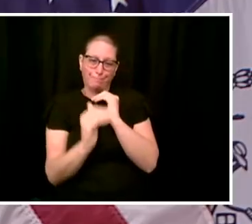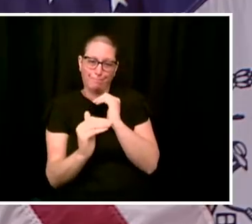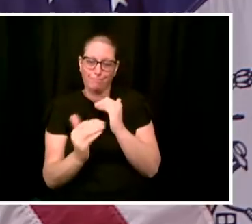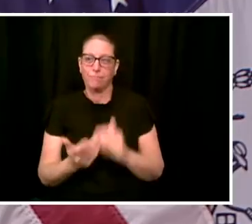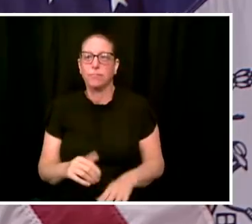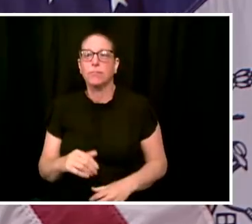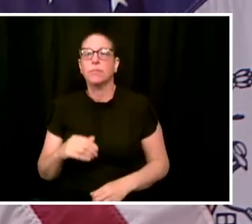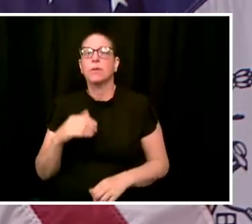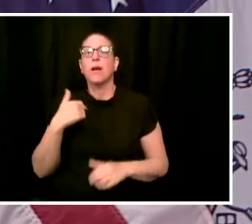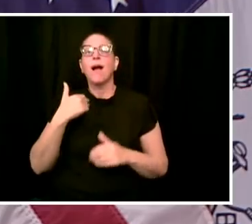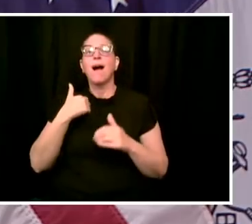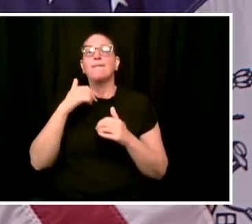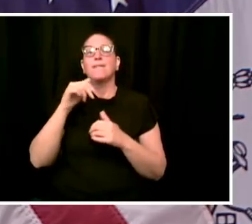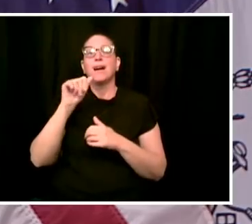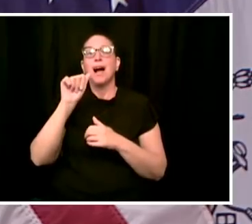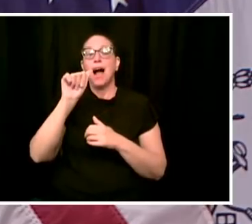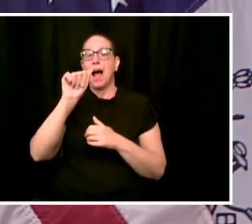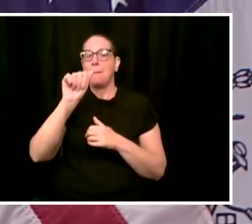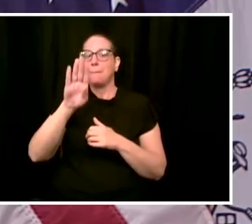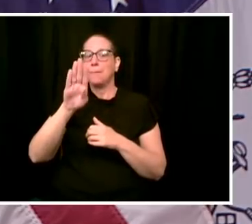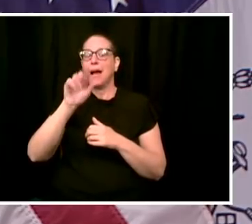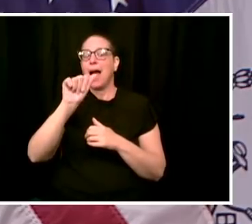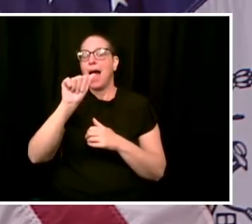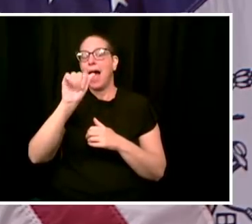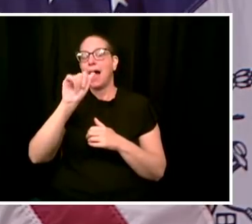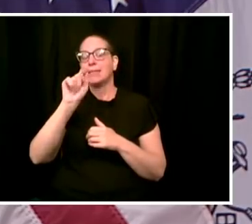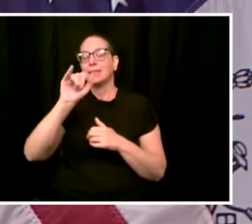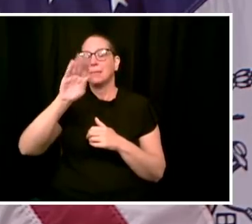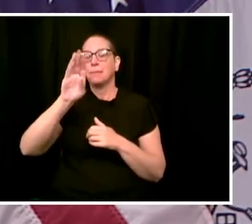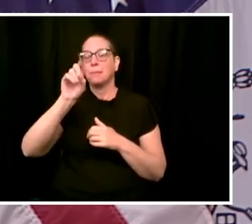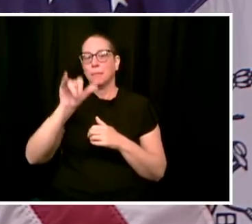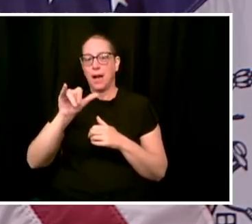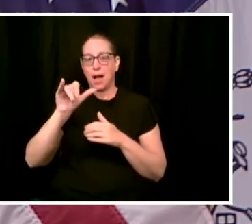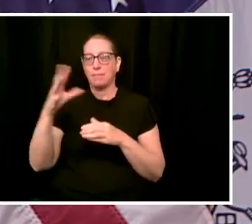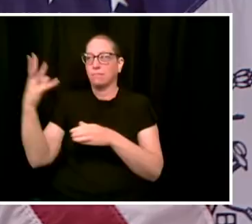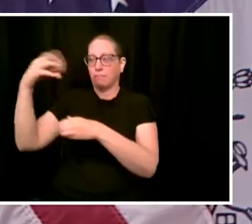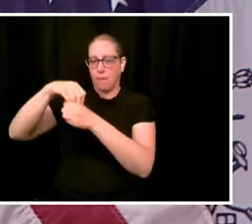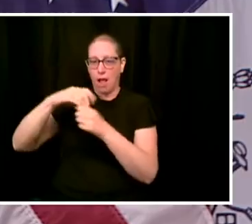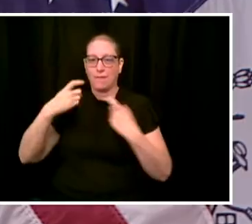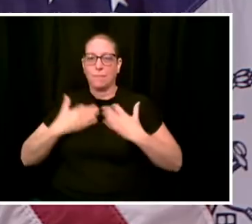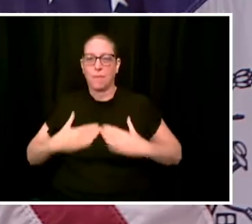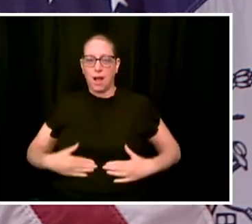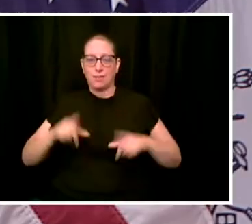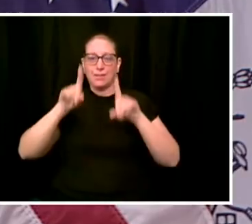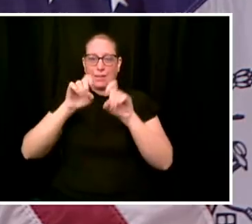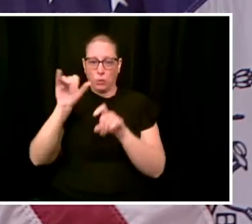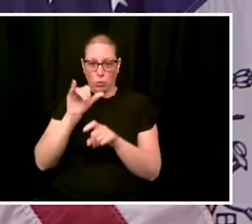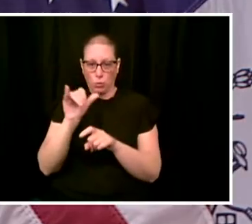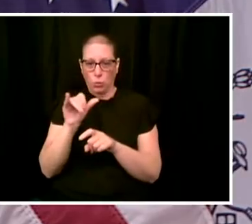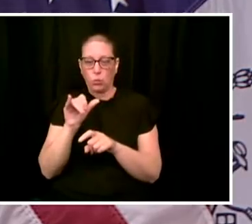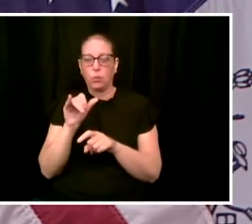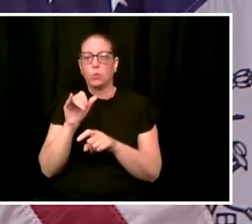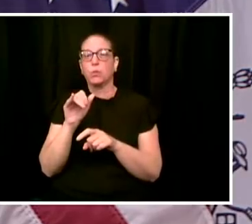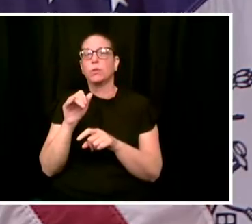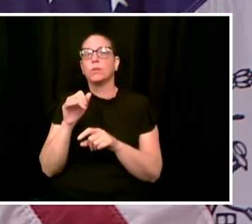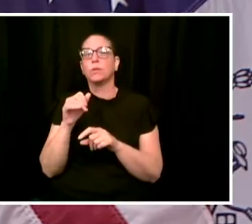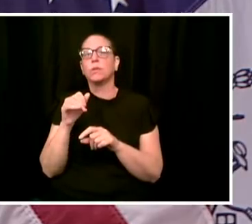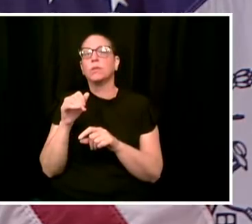THE ANTIBODY TEST ING IS HELPFUL, BUT HAS LIMITATIONS. A A